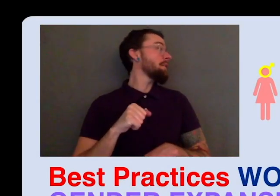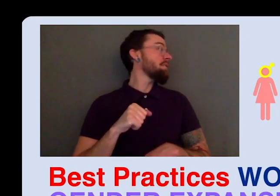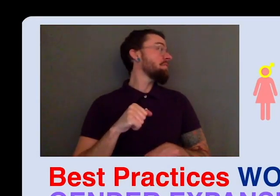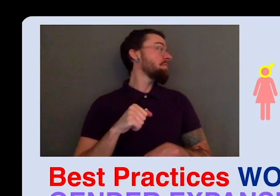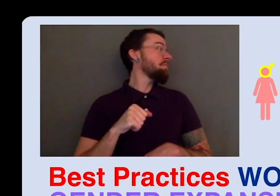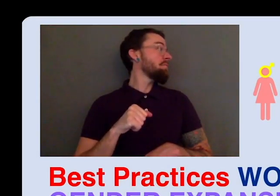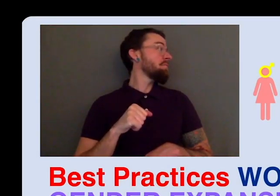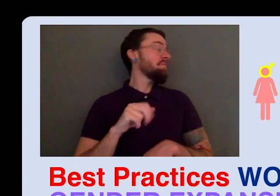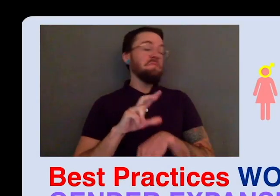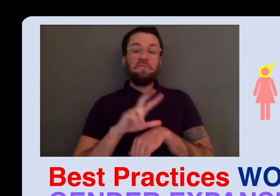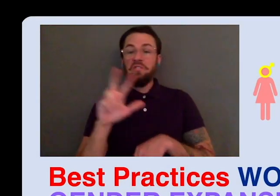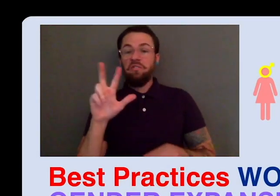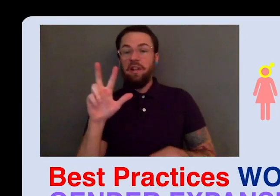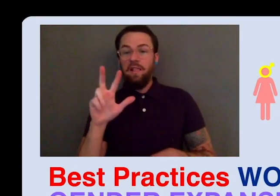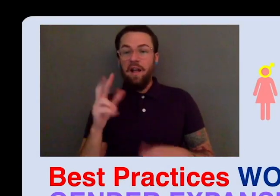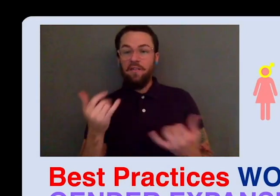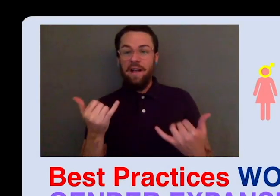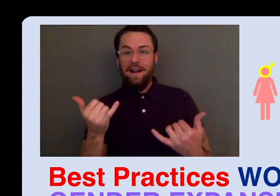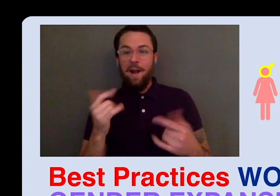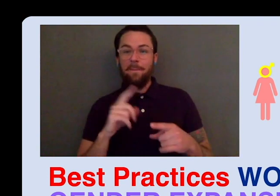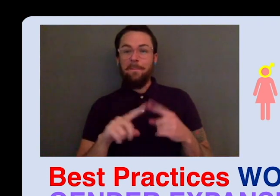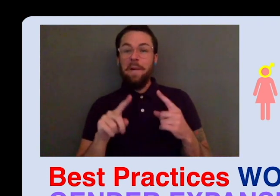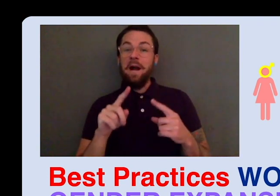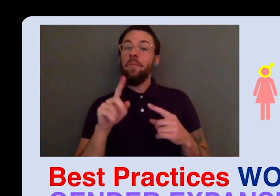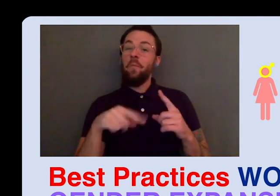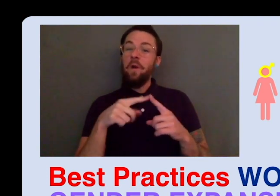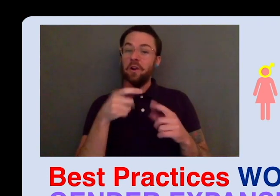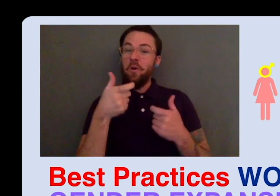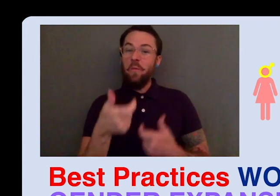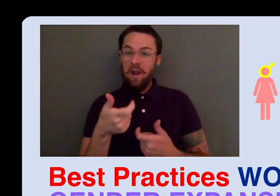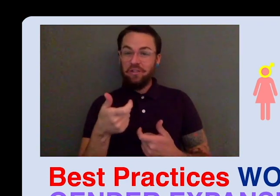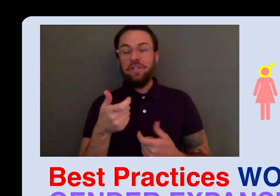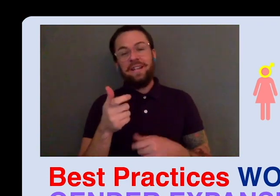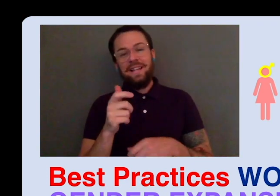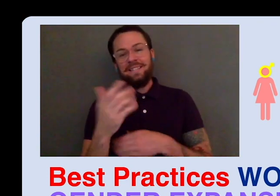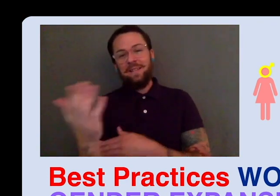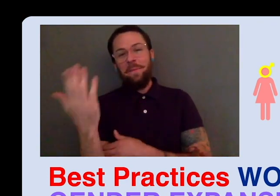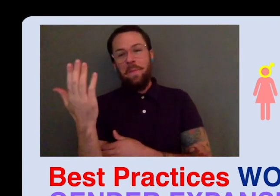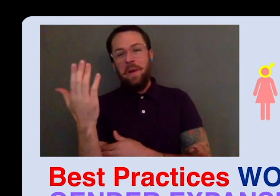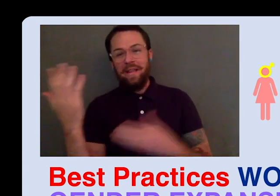I suppose right now, it's 3 o'clock as I'm creating this video.